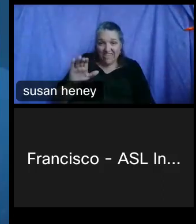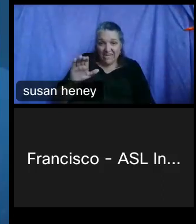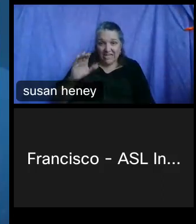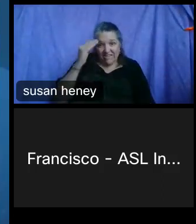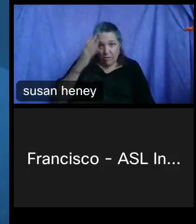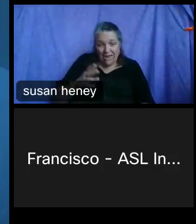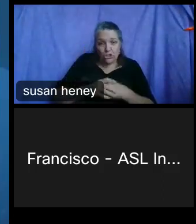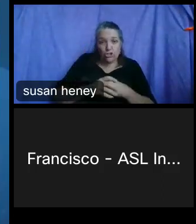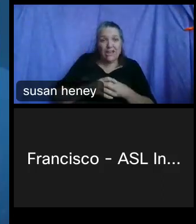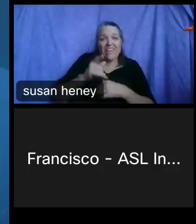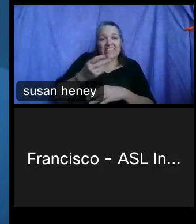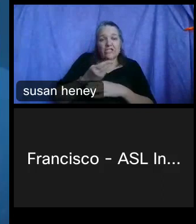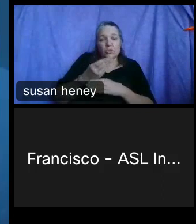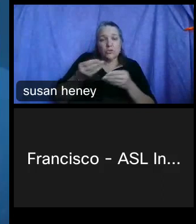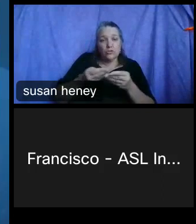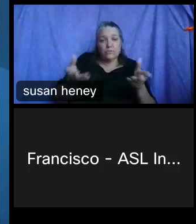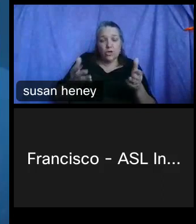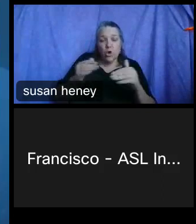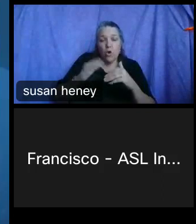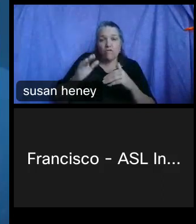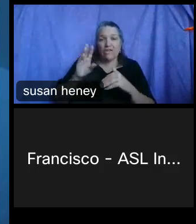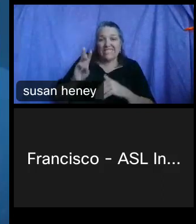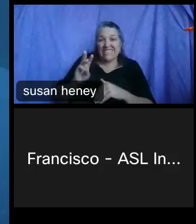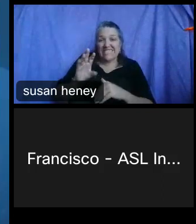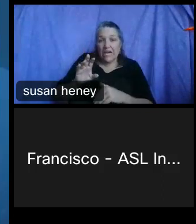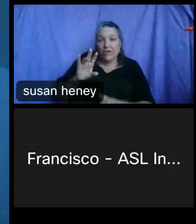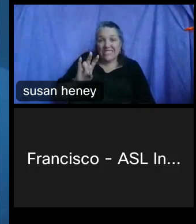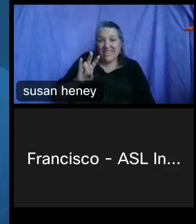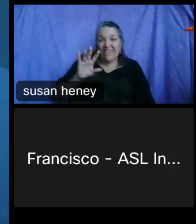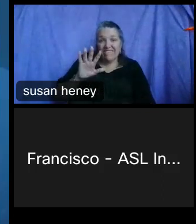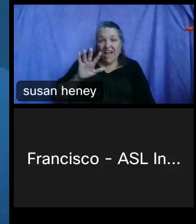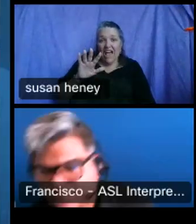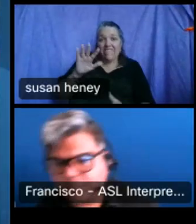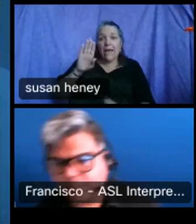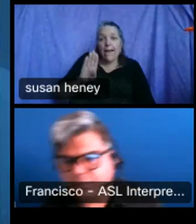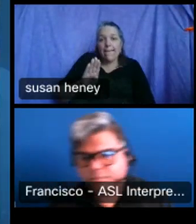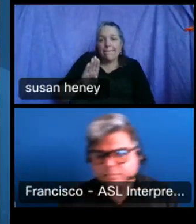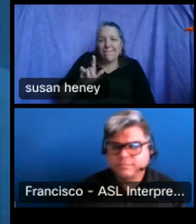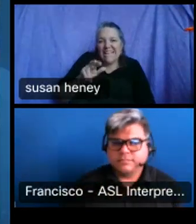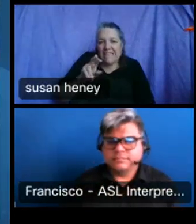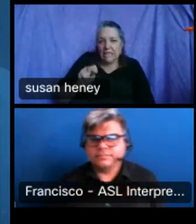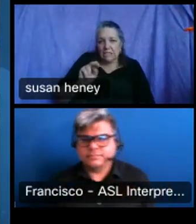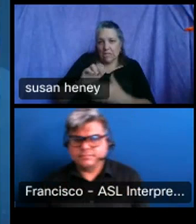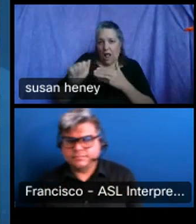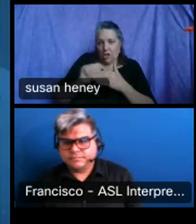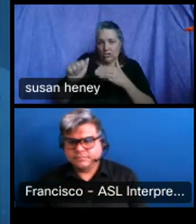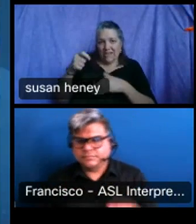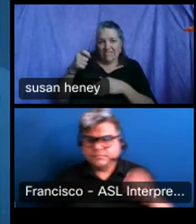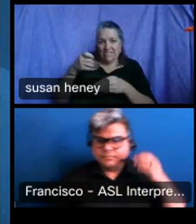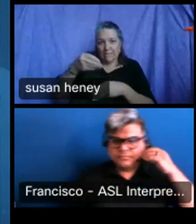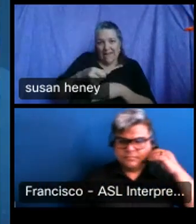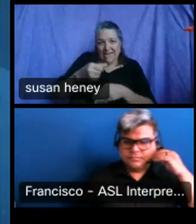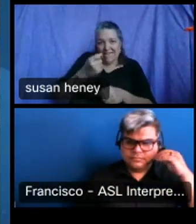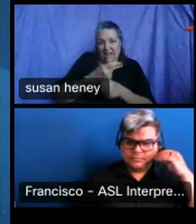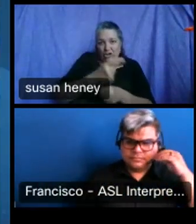more than $675 billion of federal government spending each year. Our estimates cover more